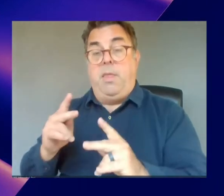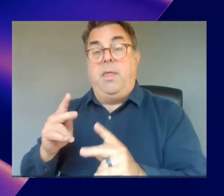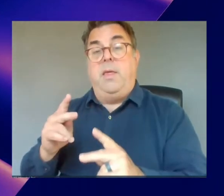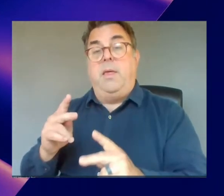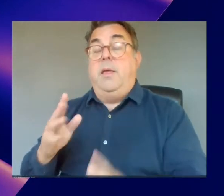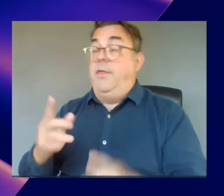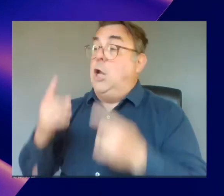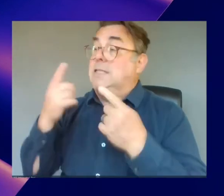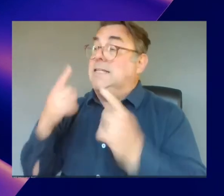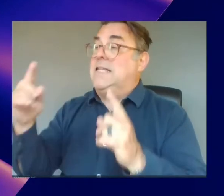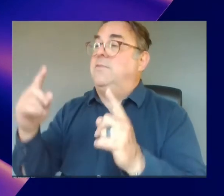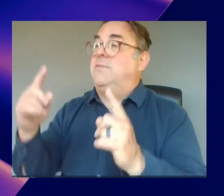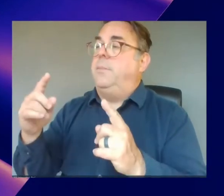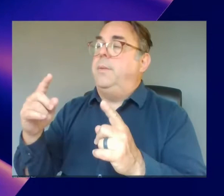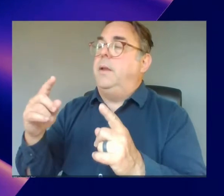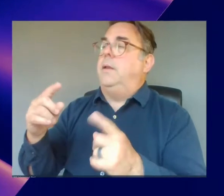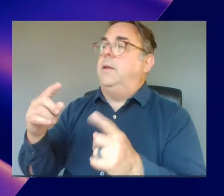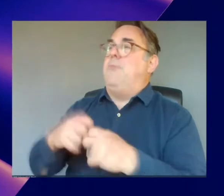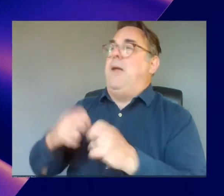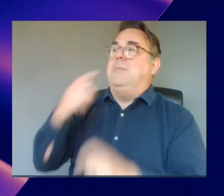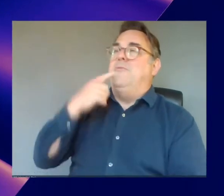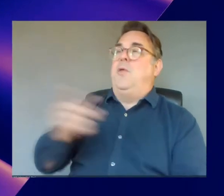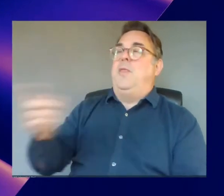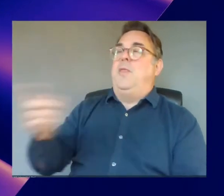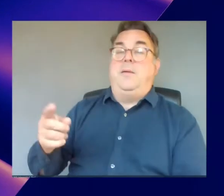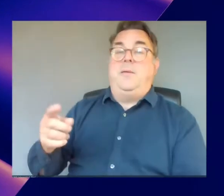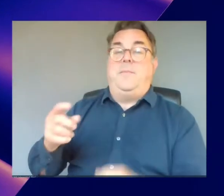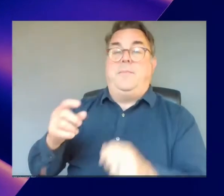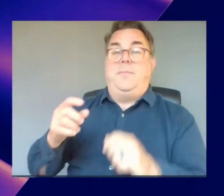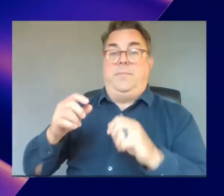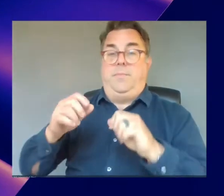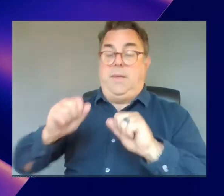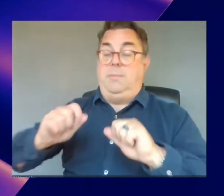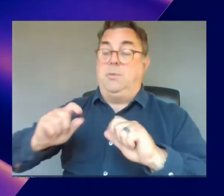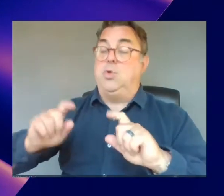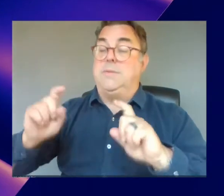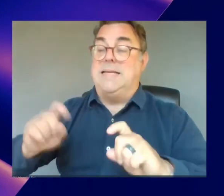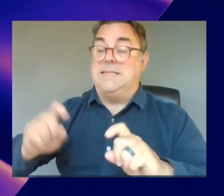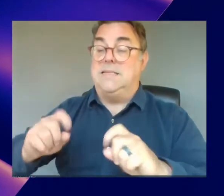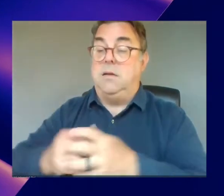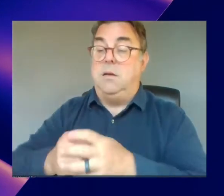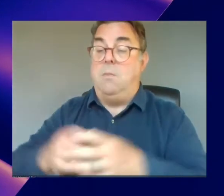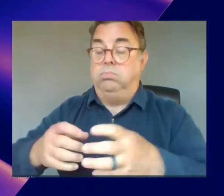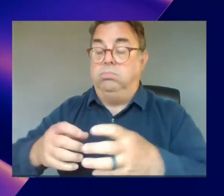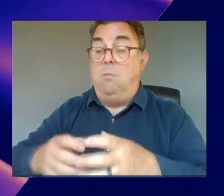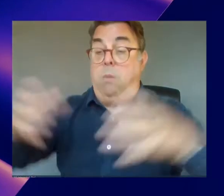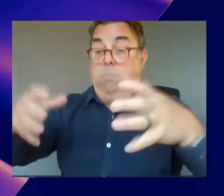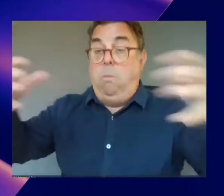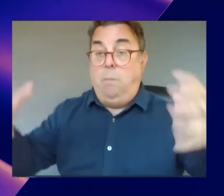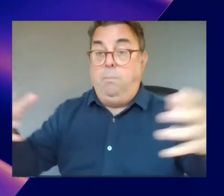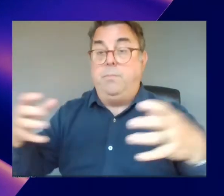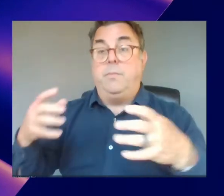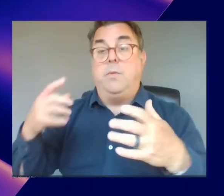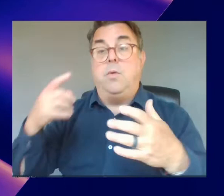And so being able to really test out scaling the users that are using these new features, seems like it would be really powerful